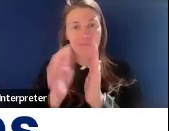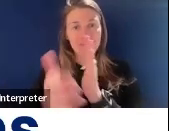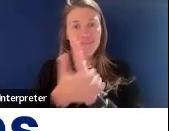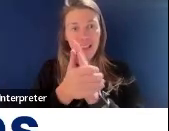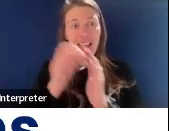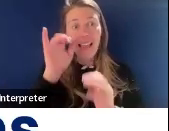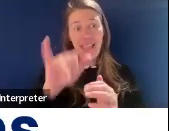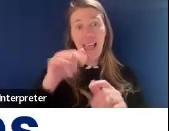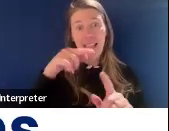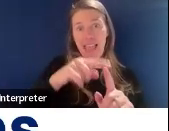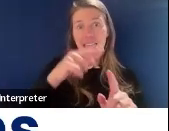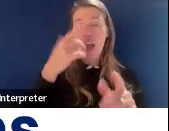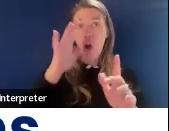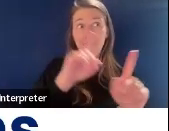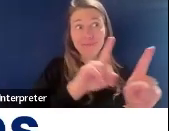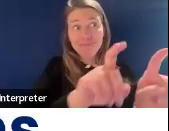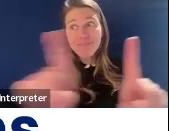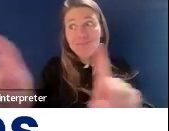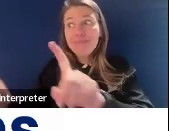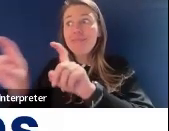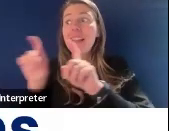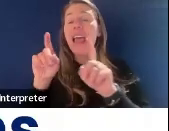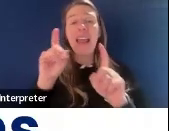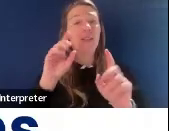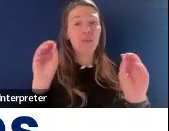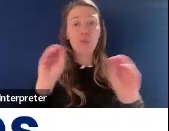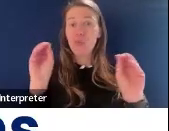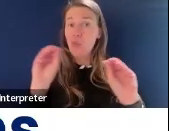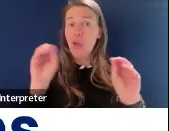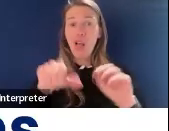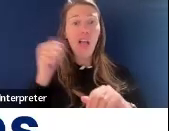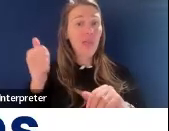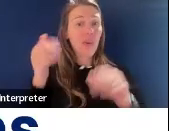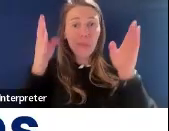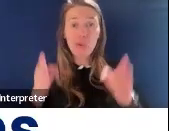surveyed their affiliated providers and found that no other providers are willing